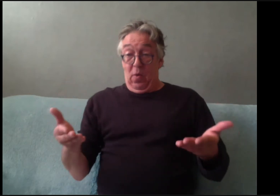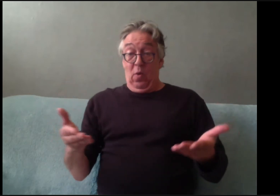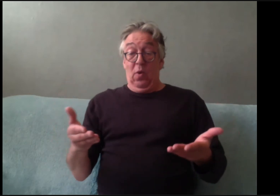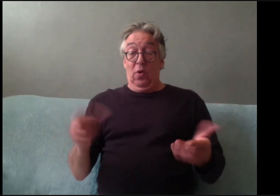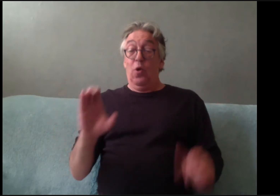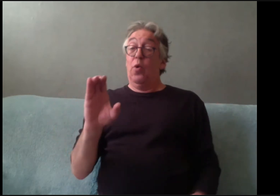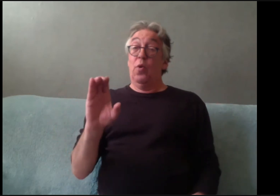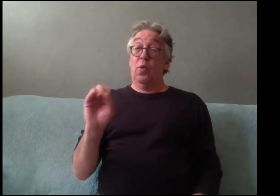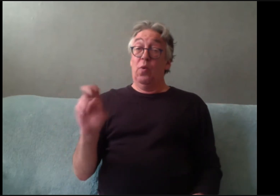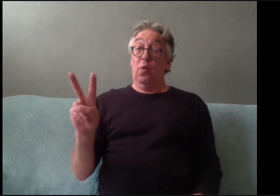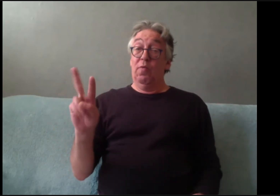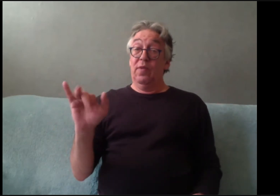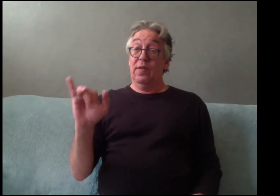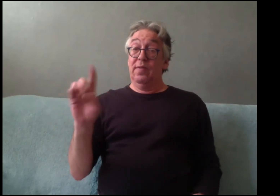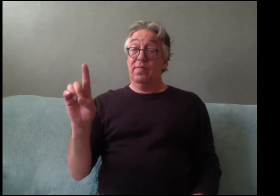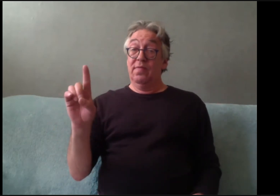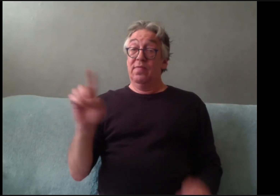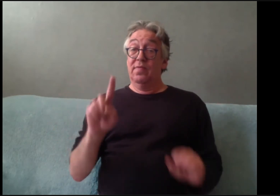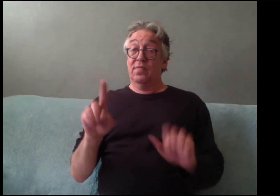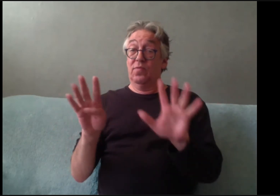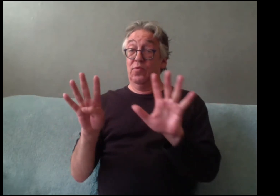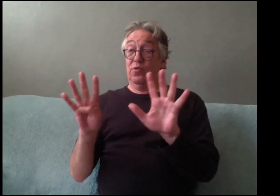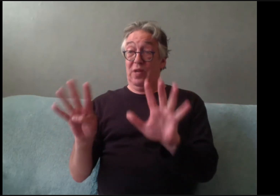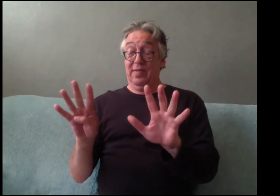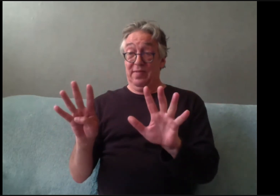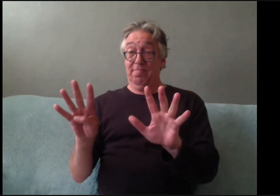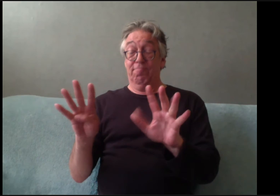and the widening of the deficit in the state accounts,